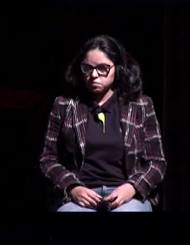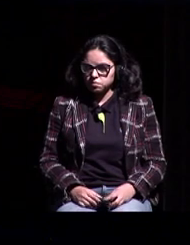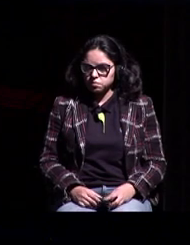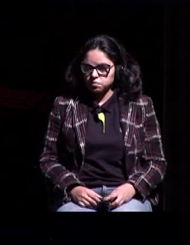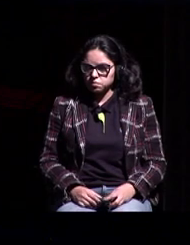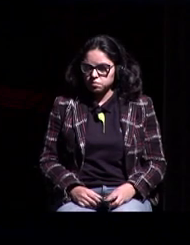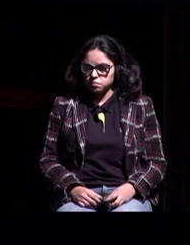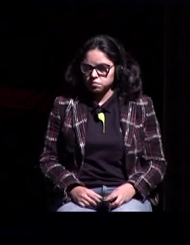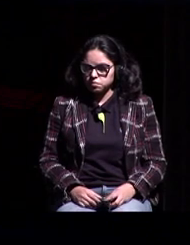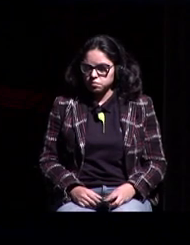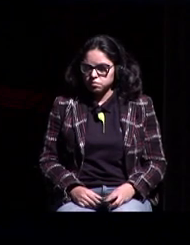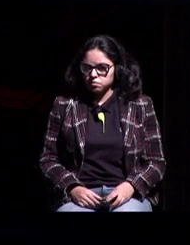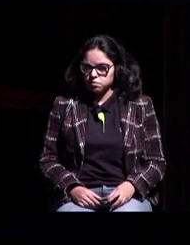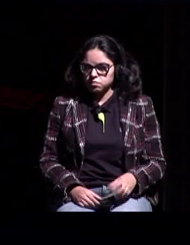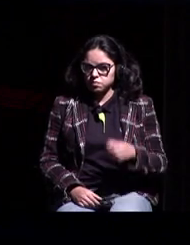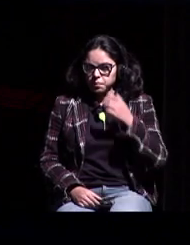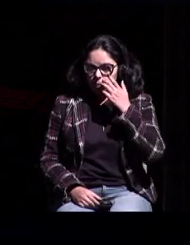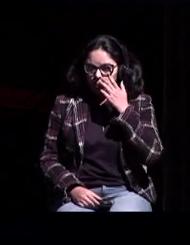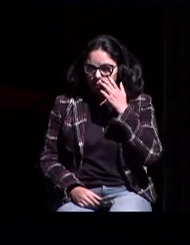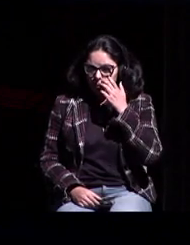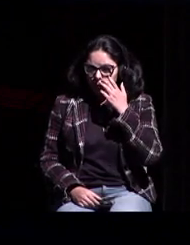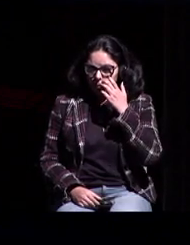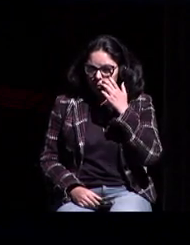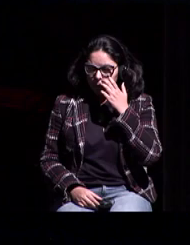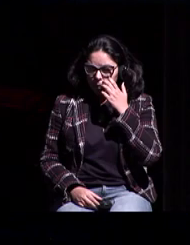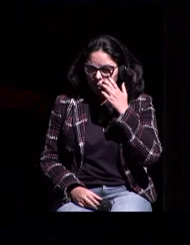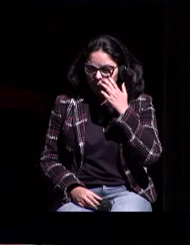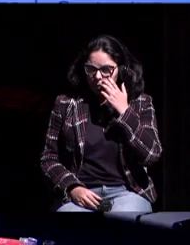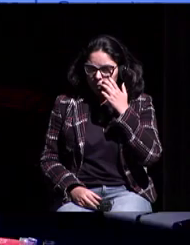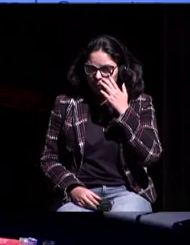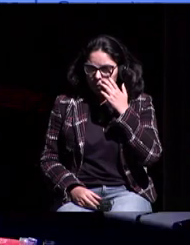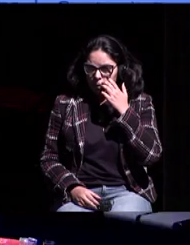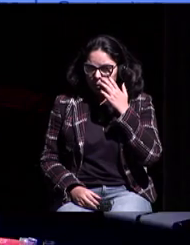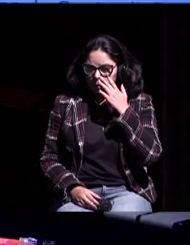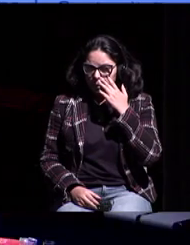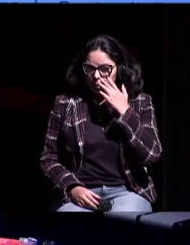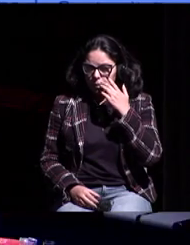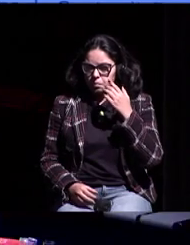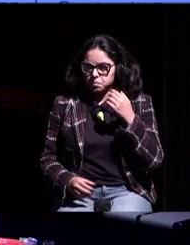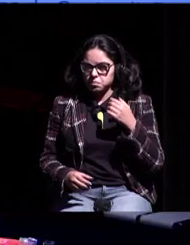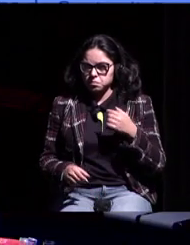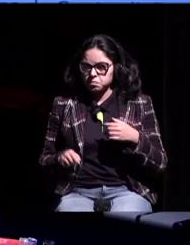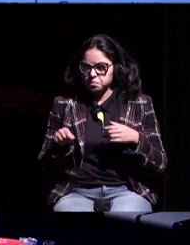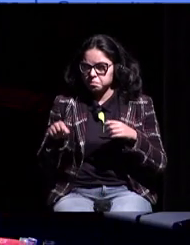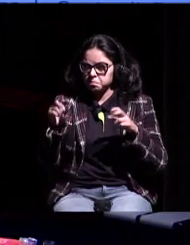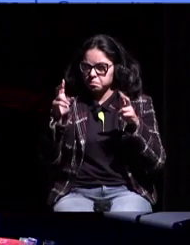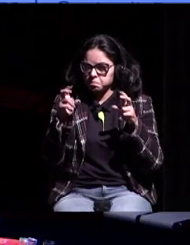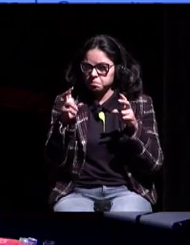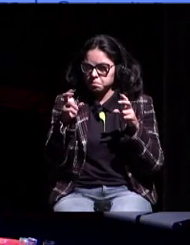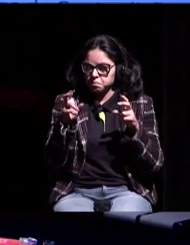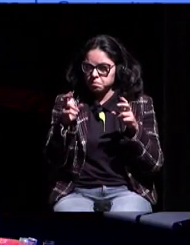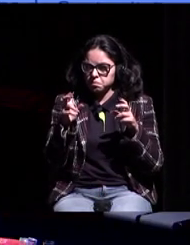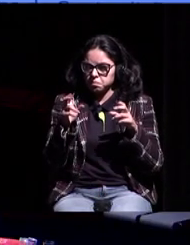between classes, genders and races and the focus on the analysis of tourism.